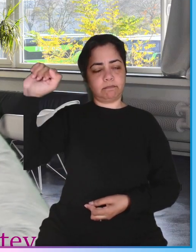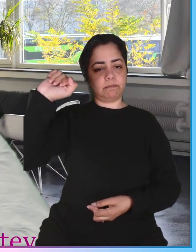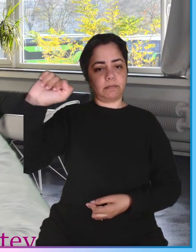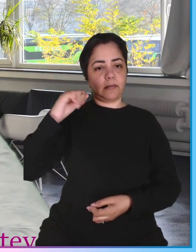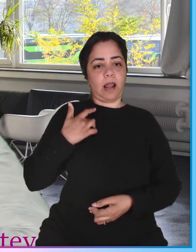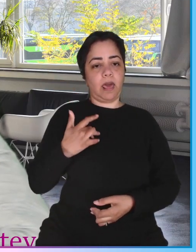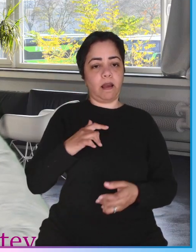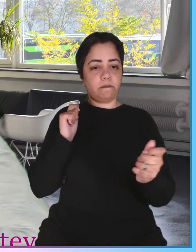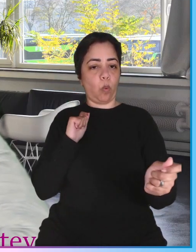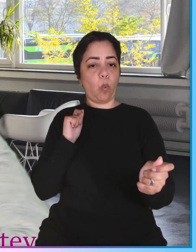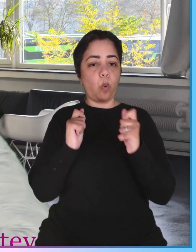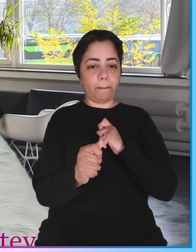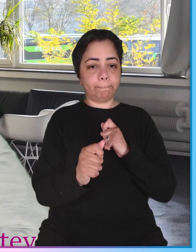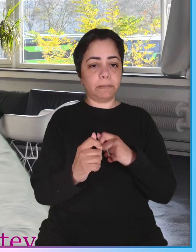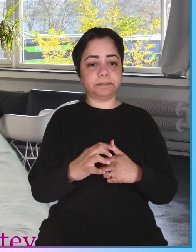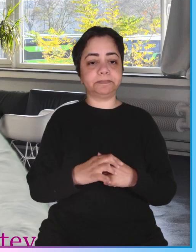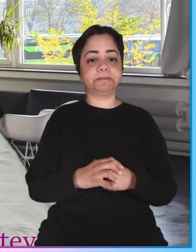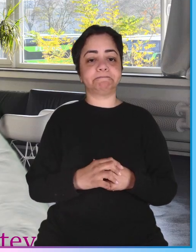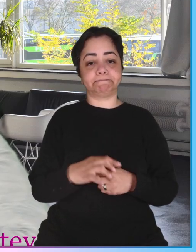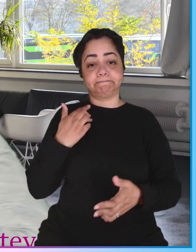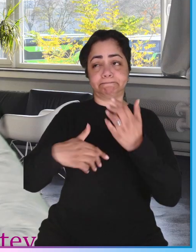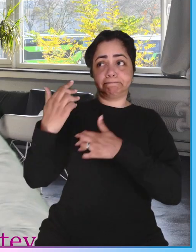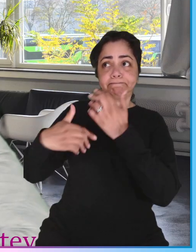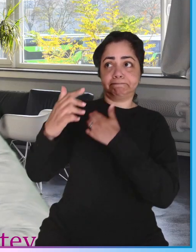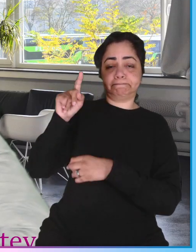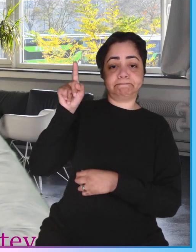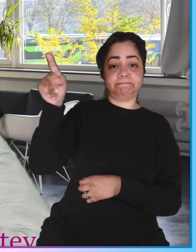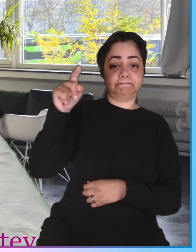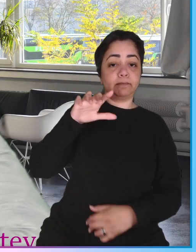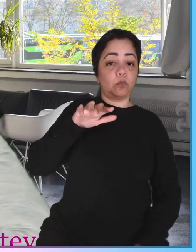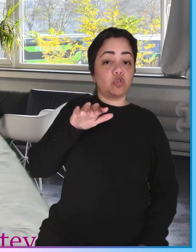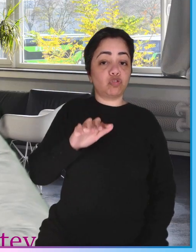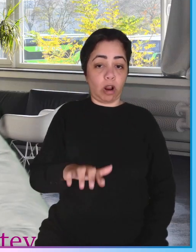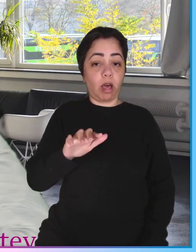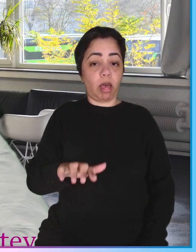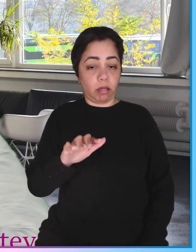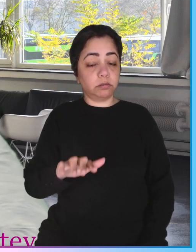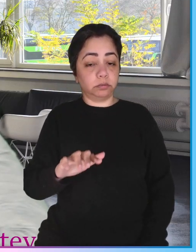A long time ago, young Steve really, really enjoyed hanging out with his friends.